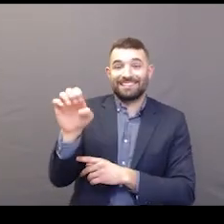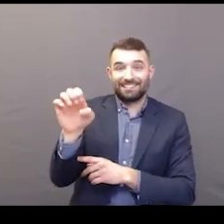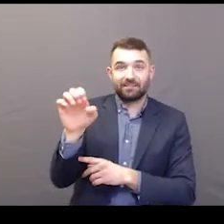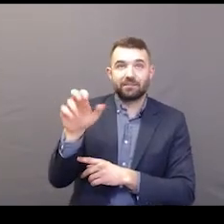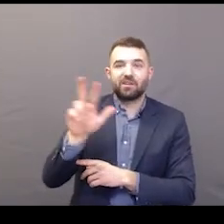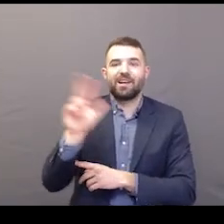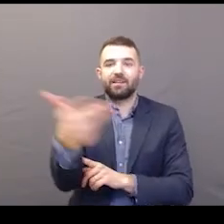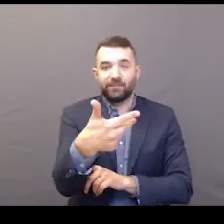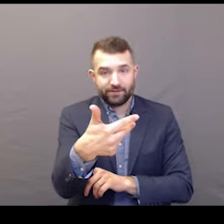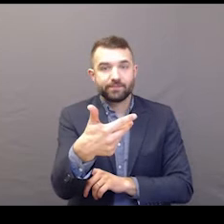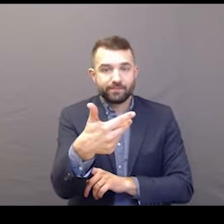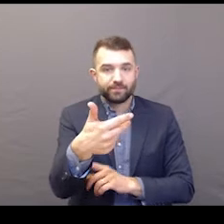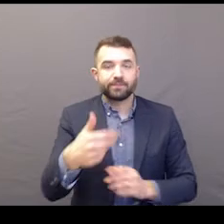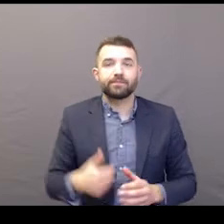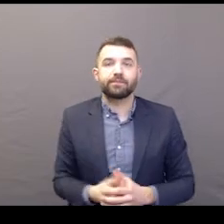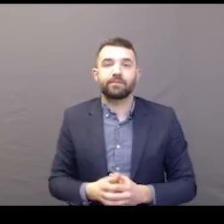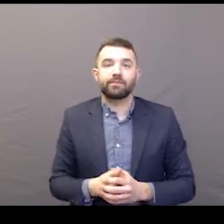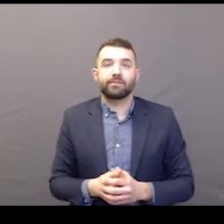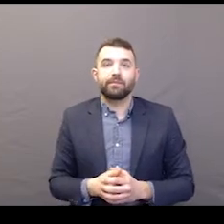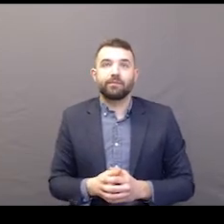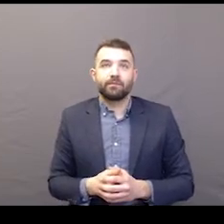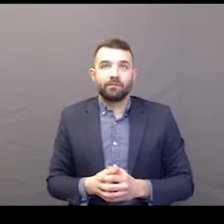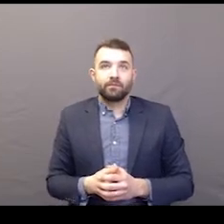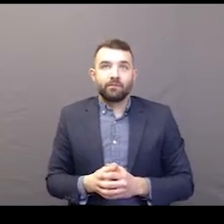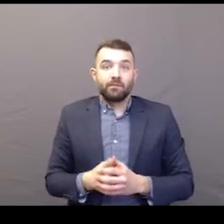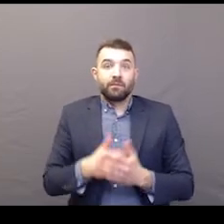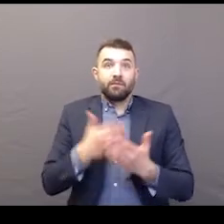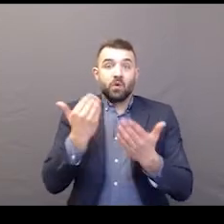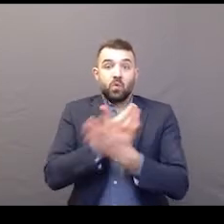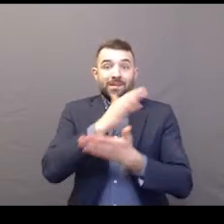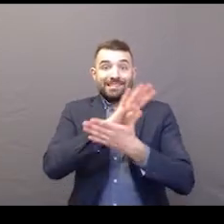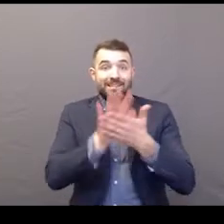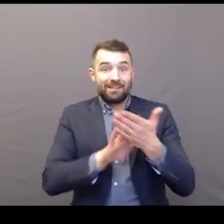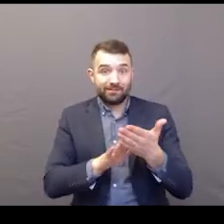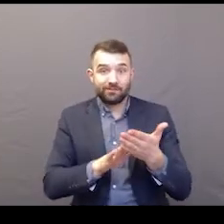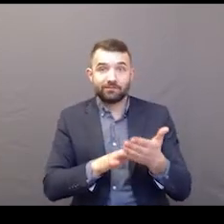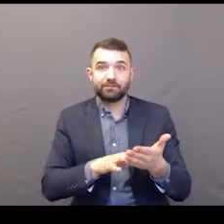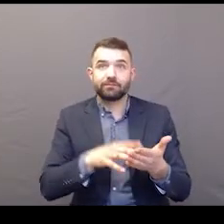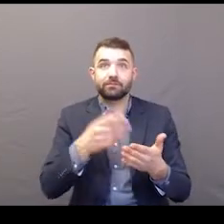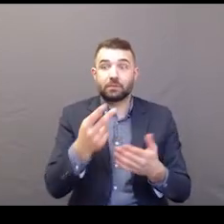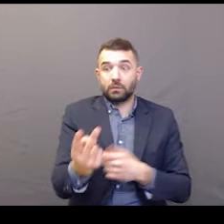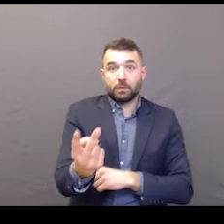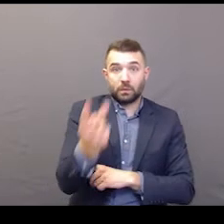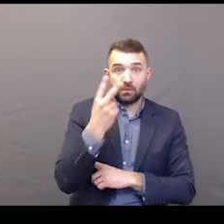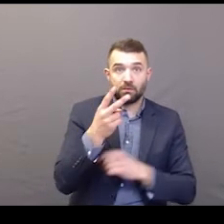proposed eastbound configuration will continue to provide two left turn lanes for general-purpose